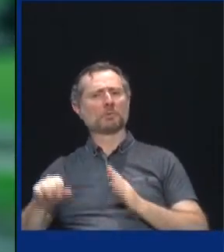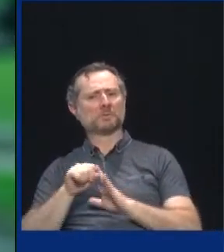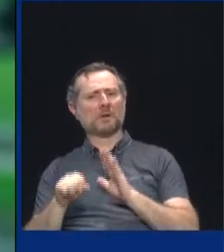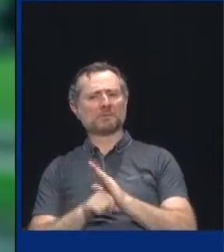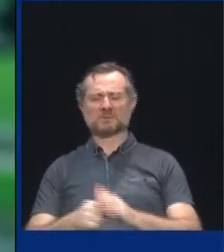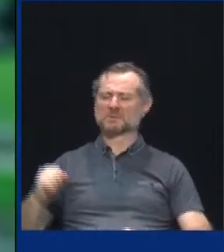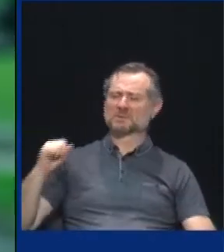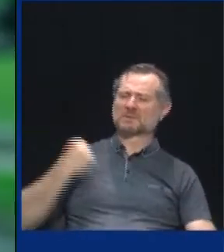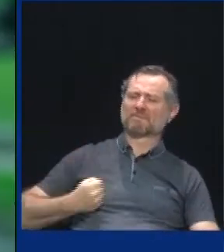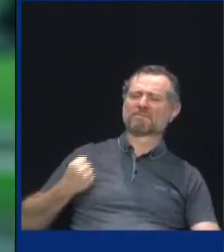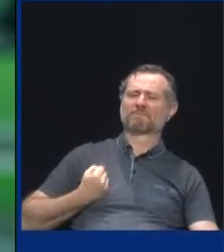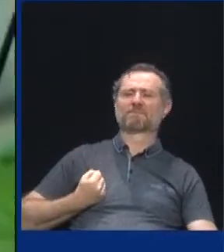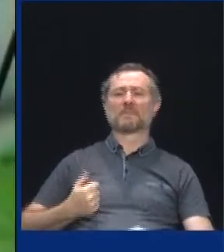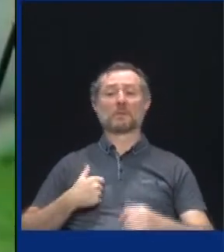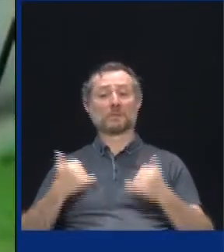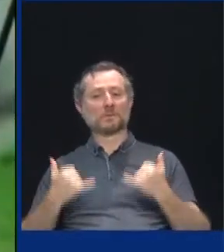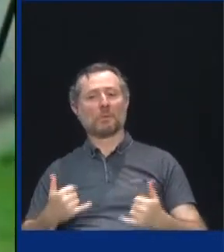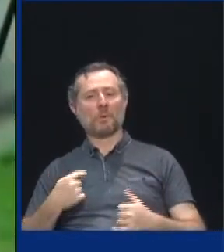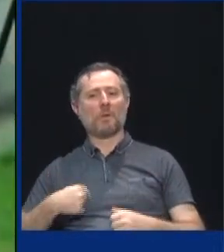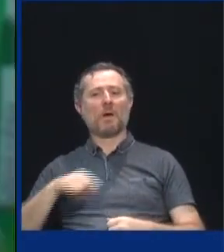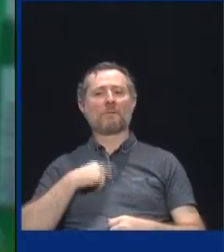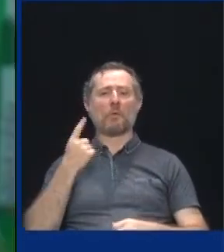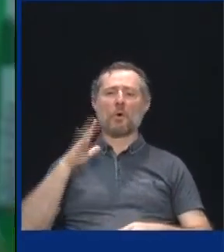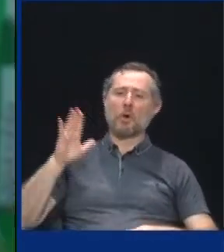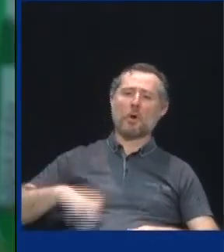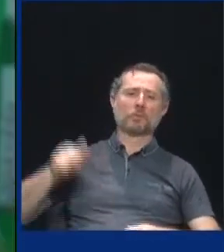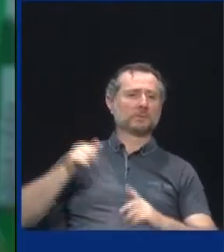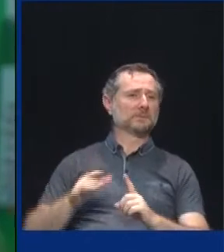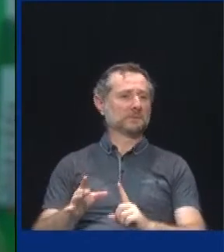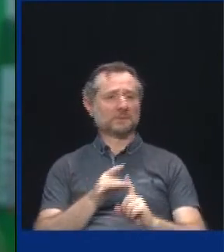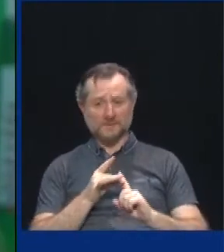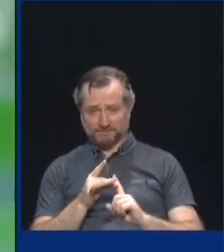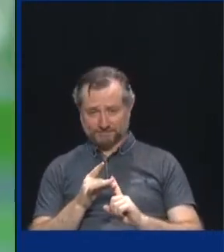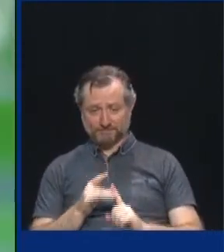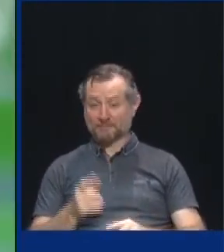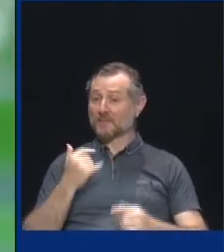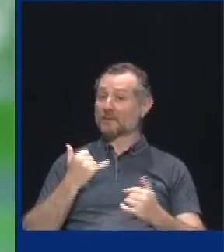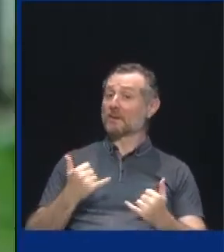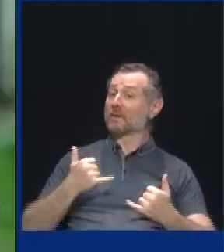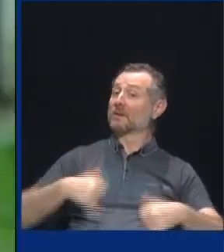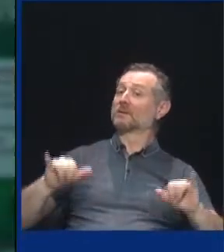NATION. SCARY. BUT WE ARE NEW YORK STATE TOUGH. AND NOW WE HAVE ONE OF THE